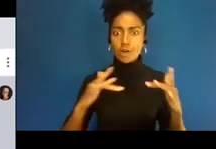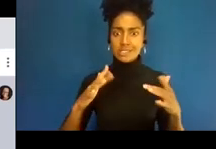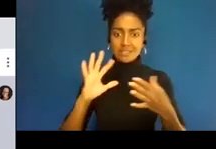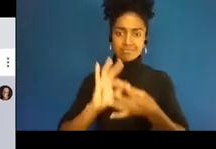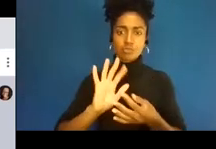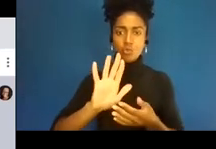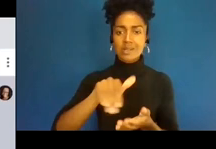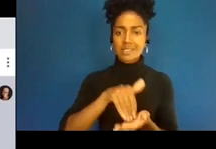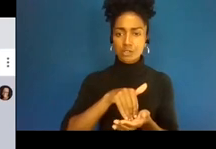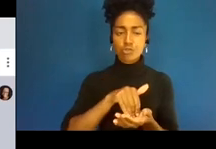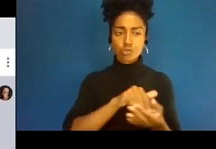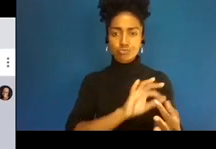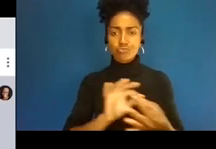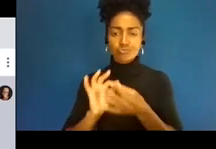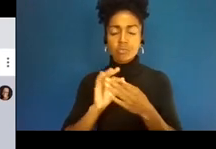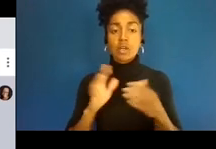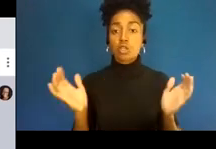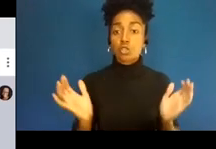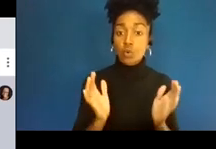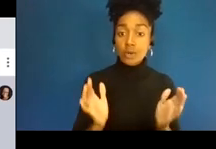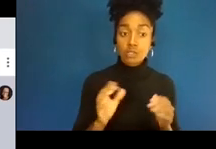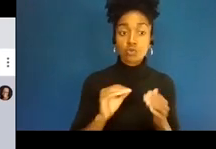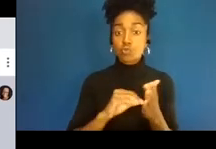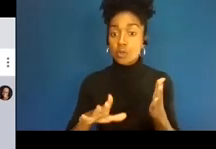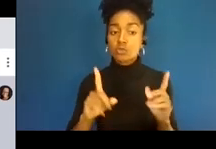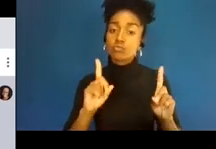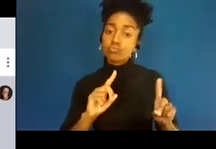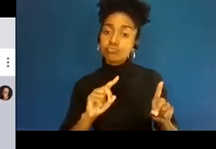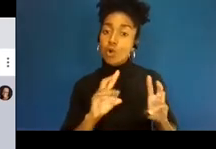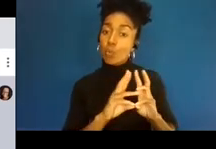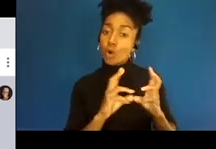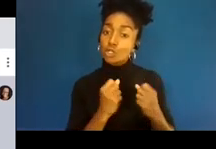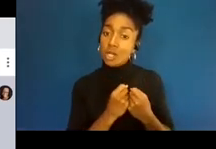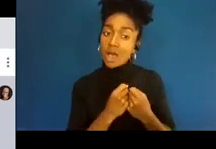"Encouraging students who attend your workshops to come to the writing center."